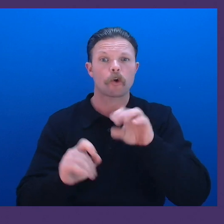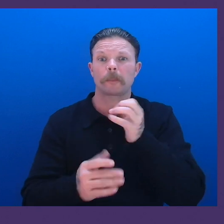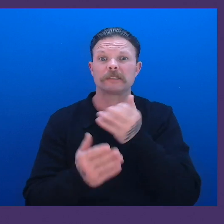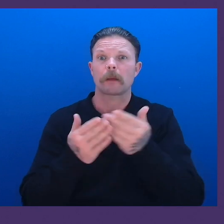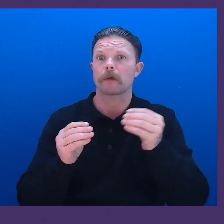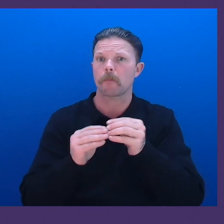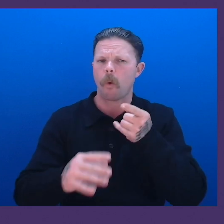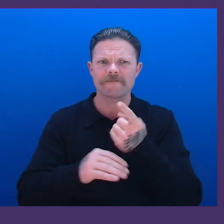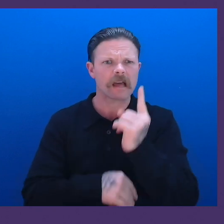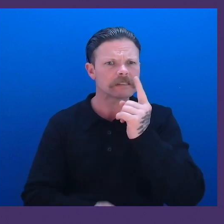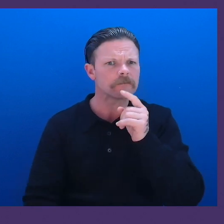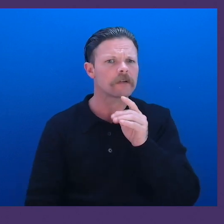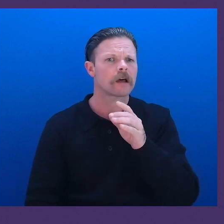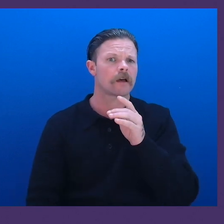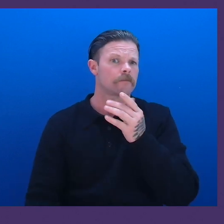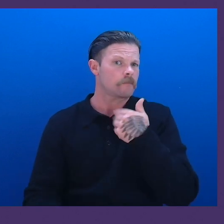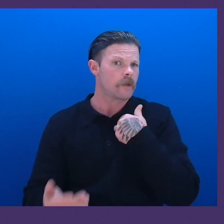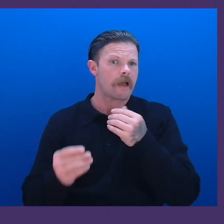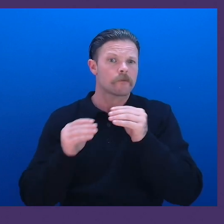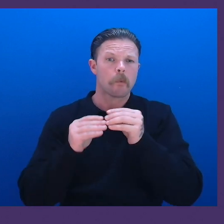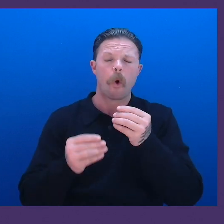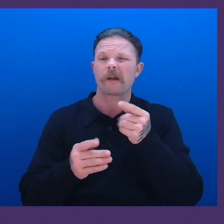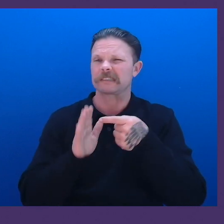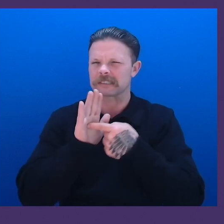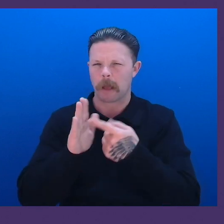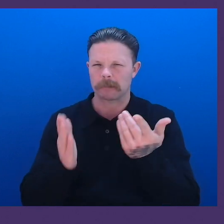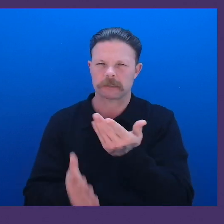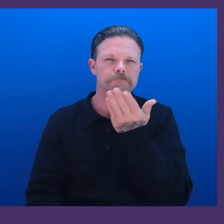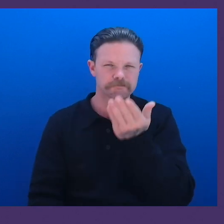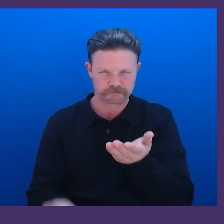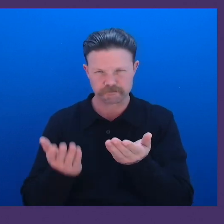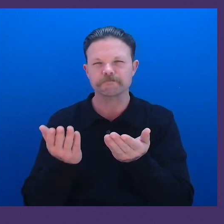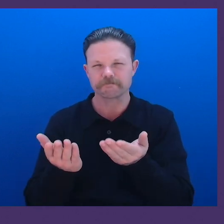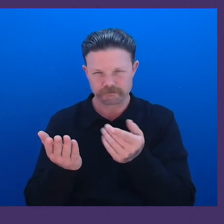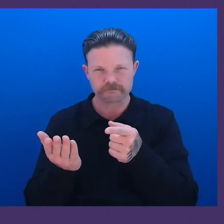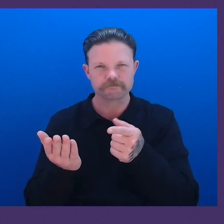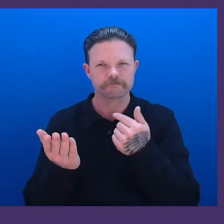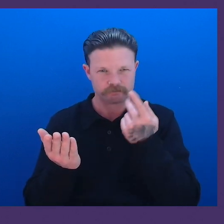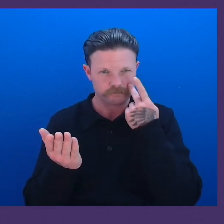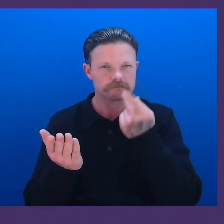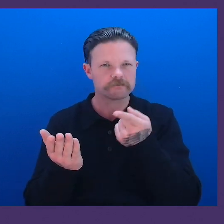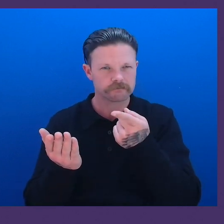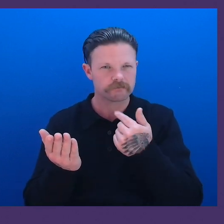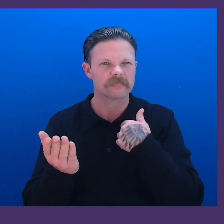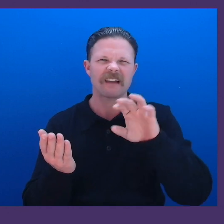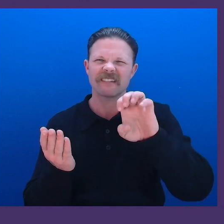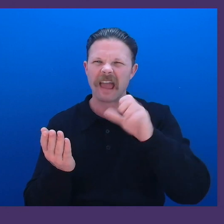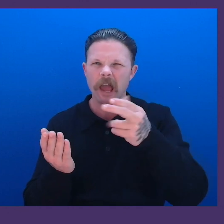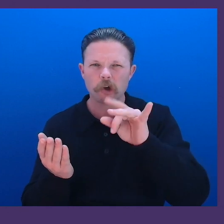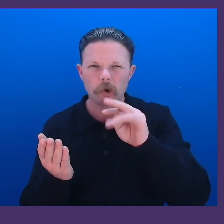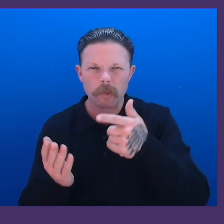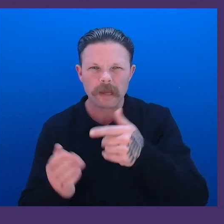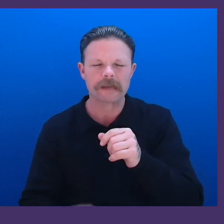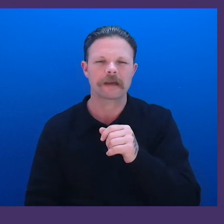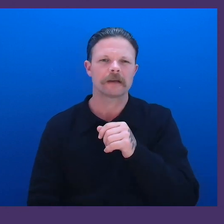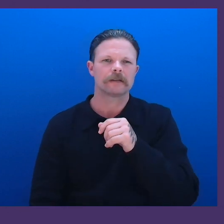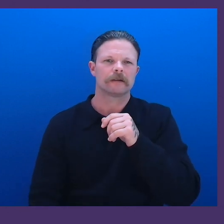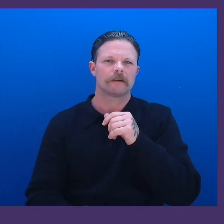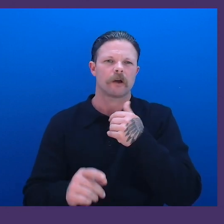Then you can see that AI is echoing a slur directed at disability people because it's a probabilistic system